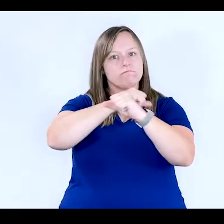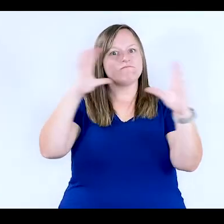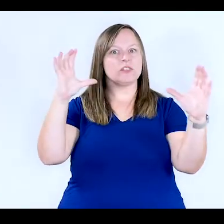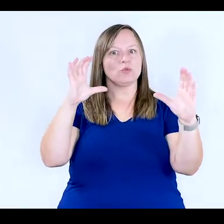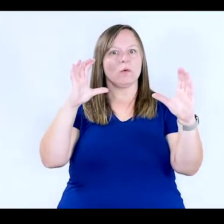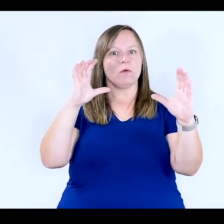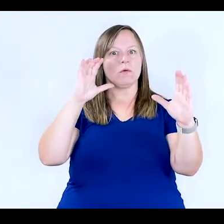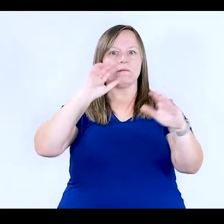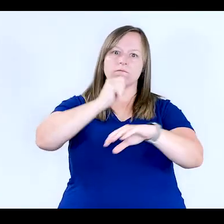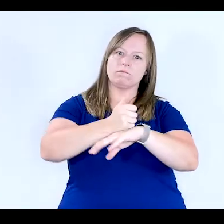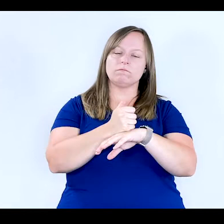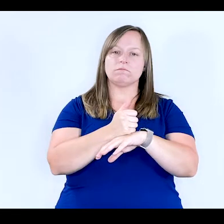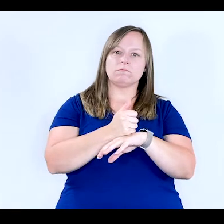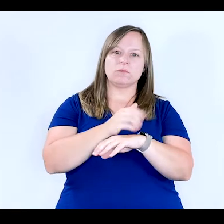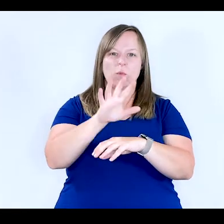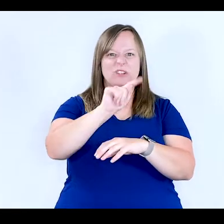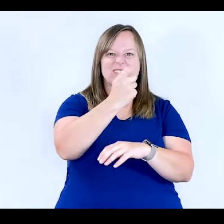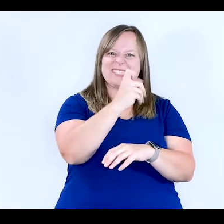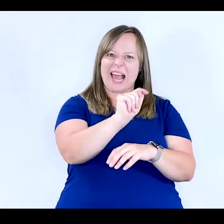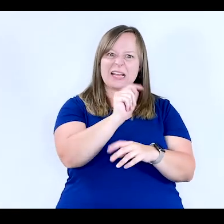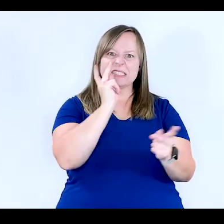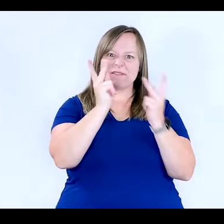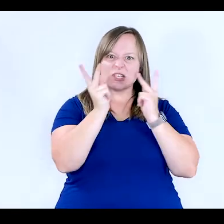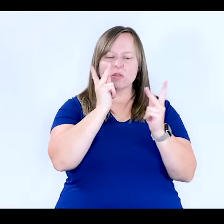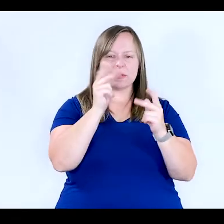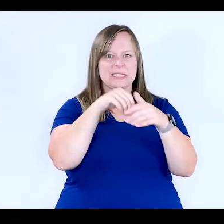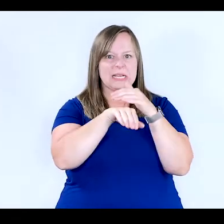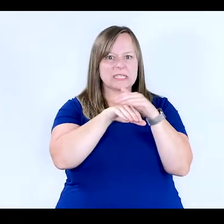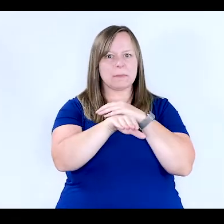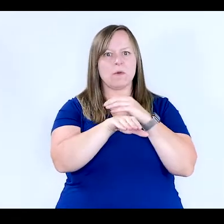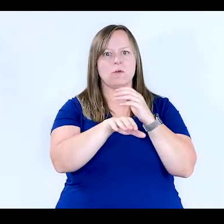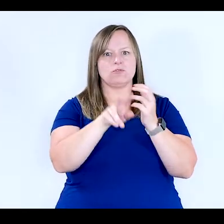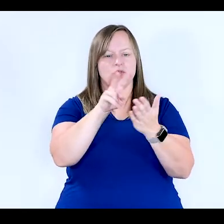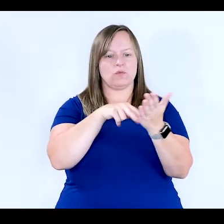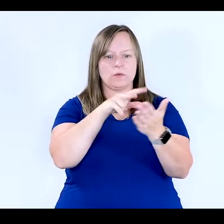formatting. You want your text to be visually accessible to the reader